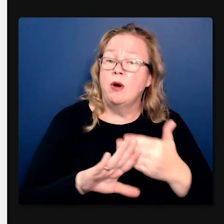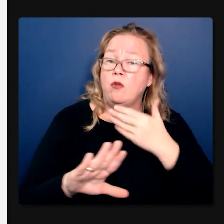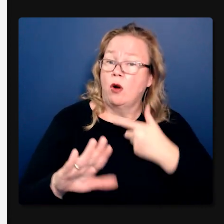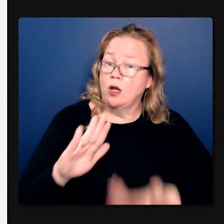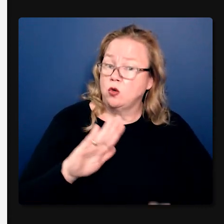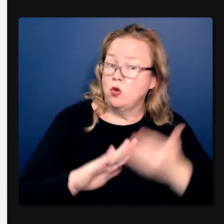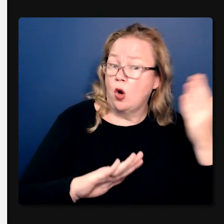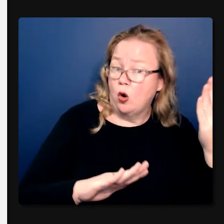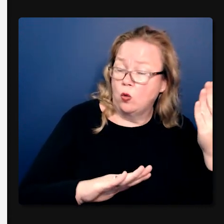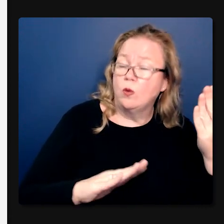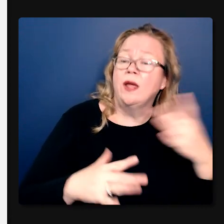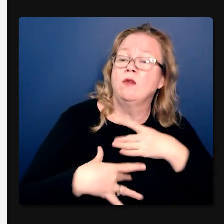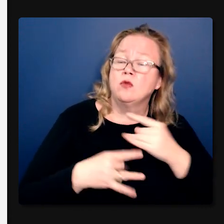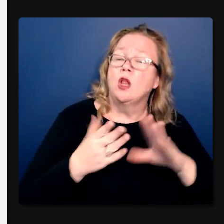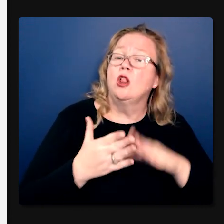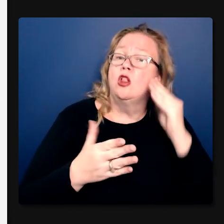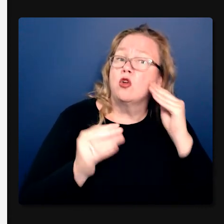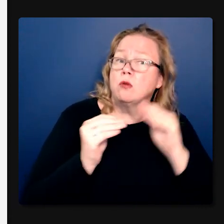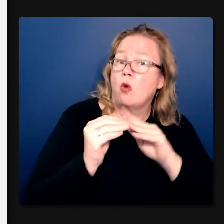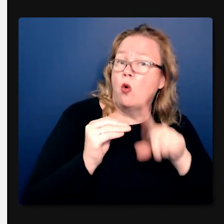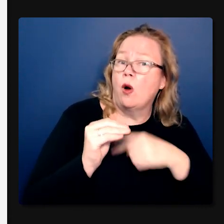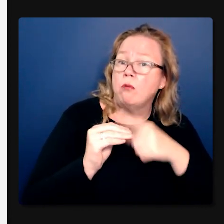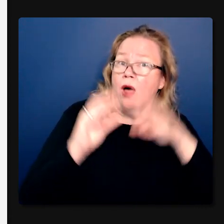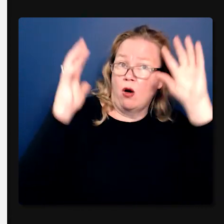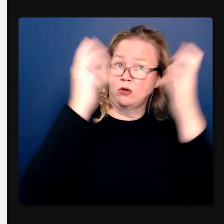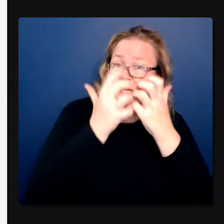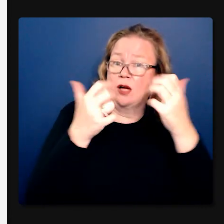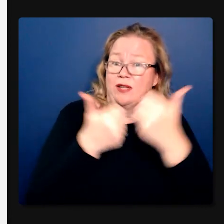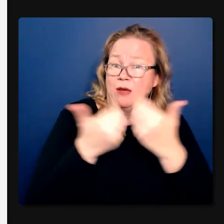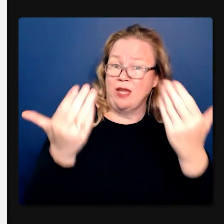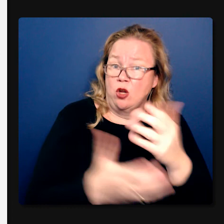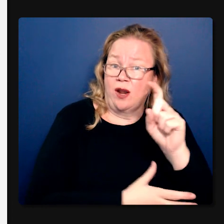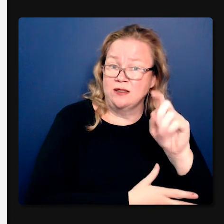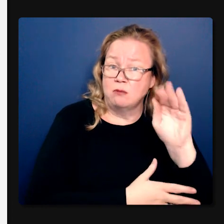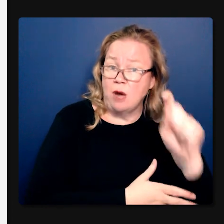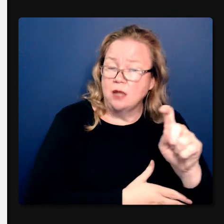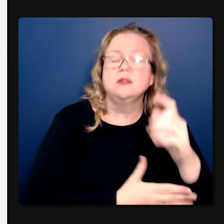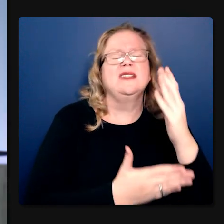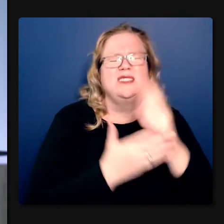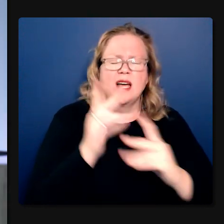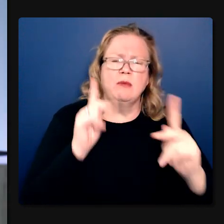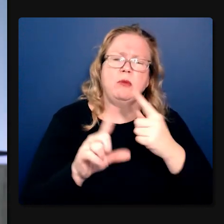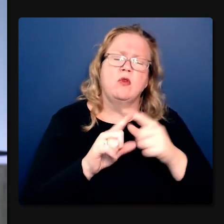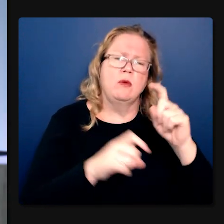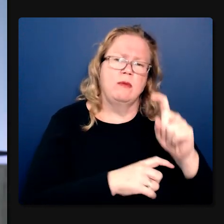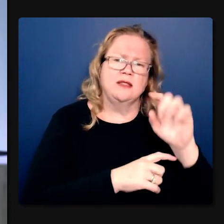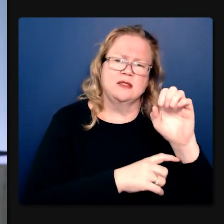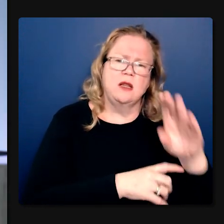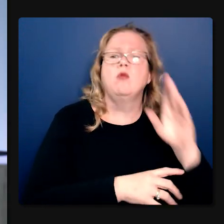Before I go, if you're interested in learning more about cloud gaming here at Xbox, a few folks from xCloud